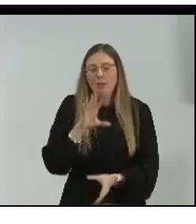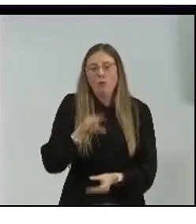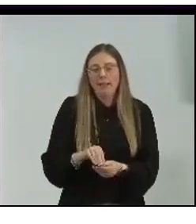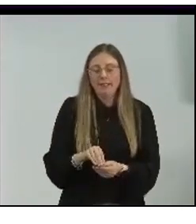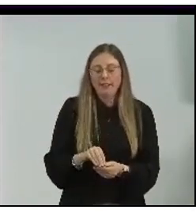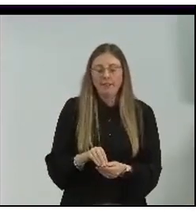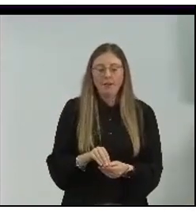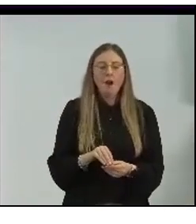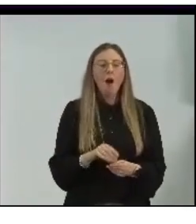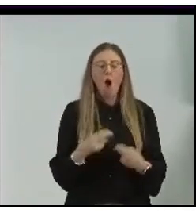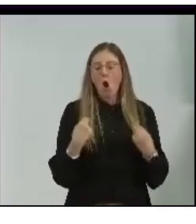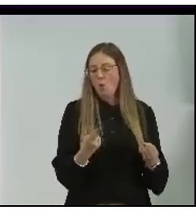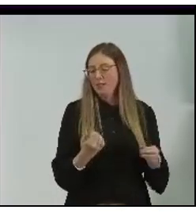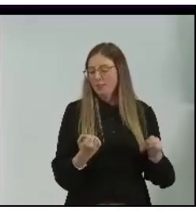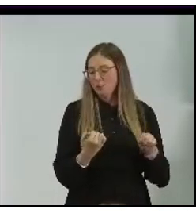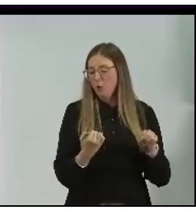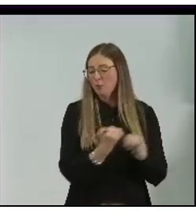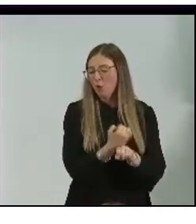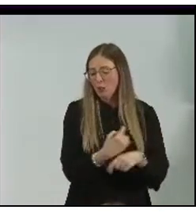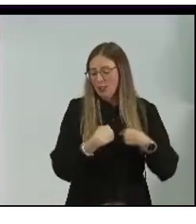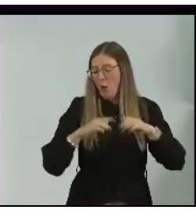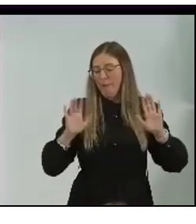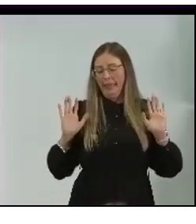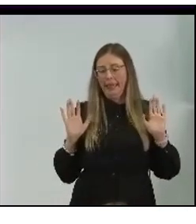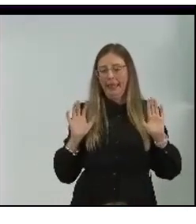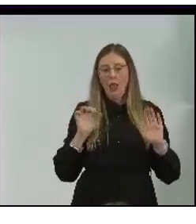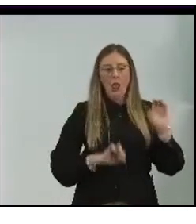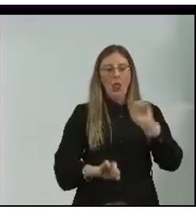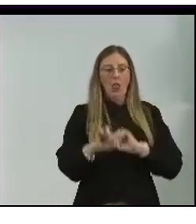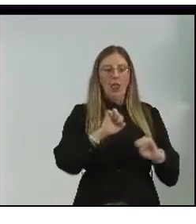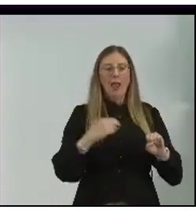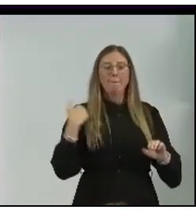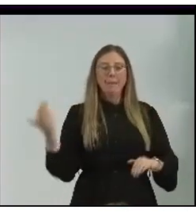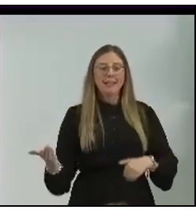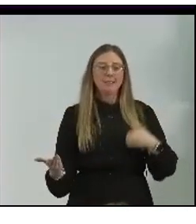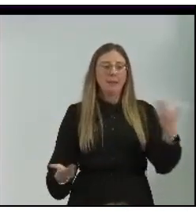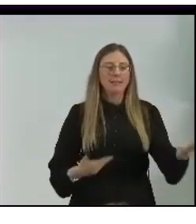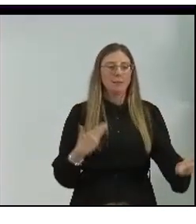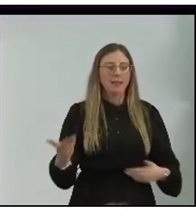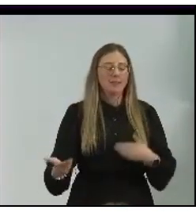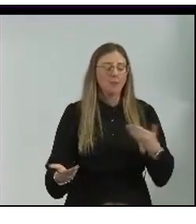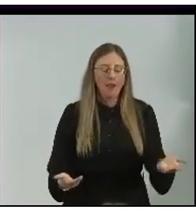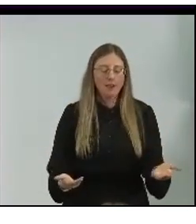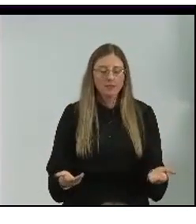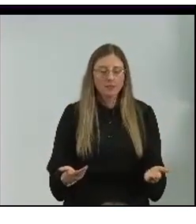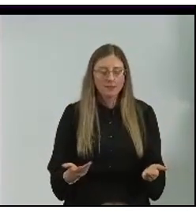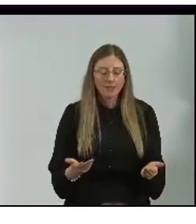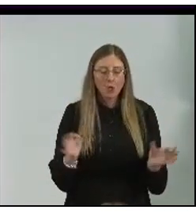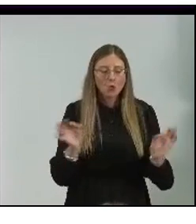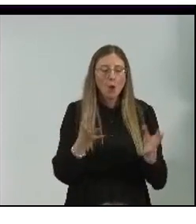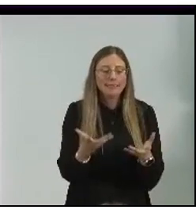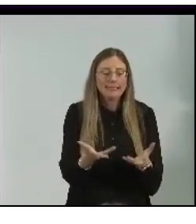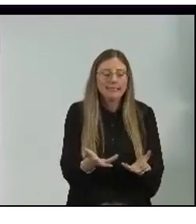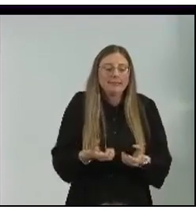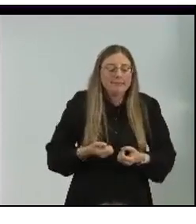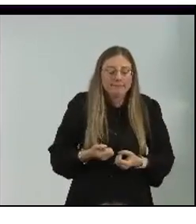should talk to production. I don't think we do that. And really it's, it doesn't have seem to have a home anywhere.